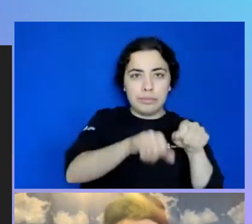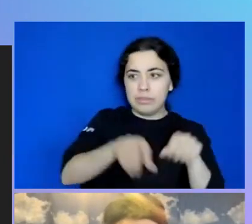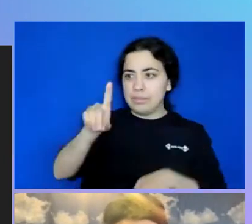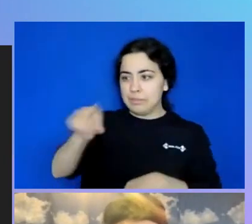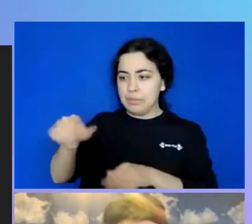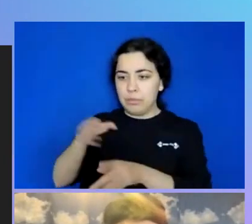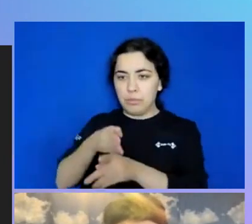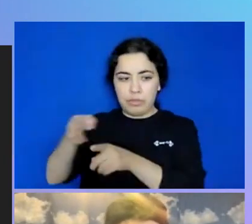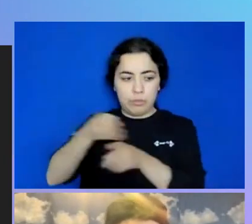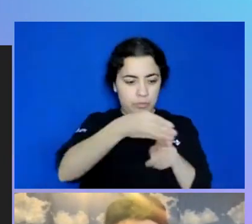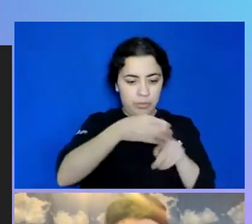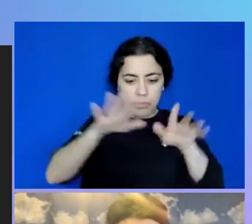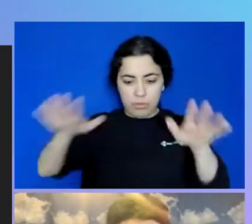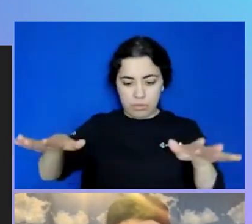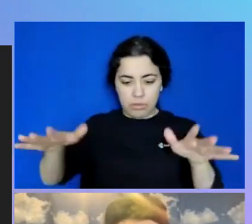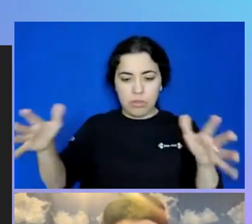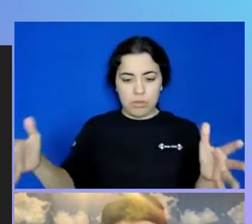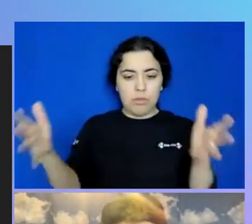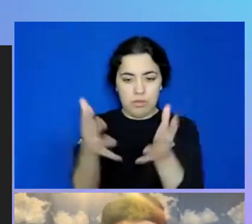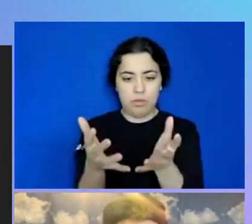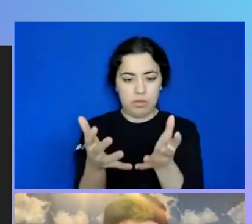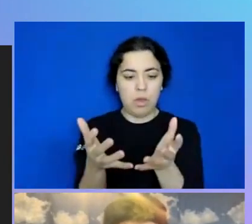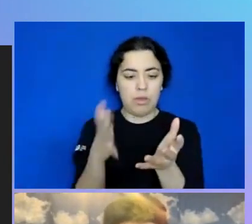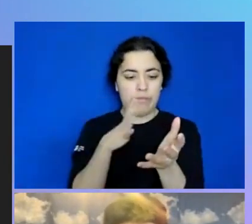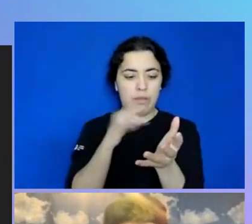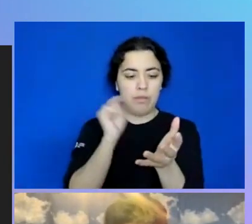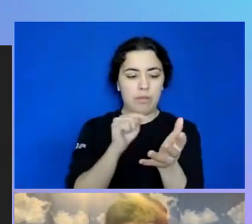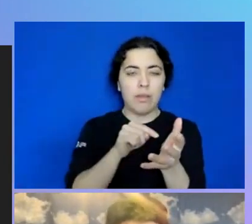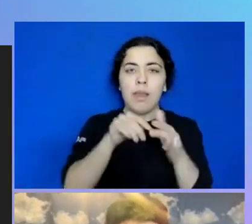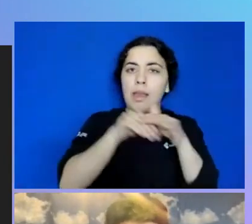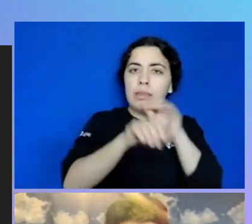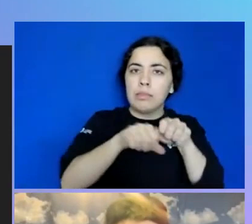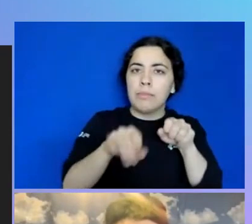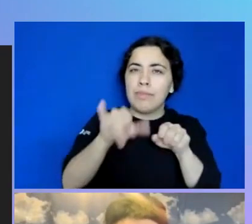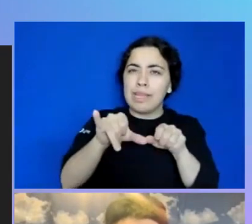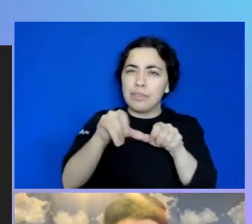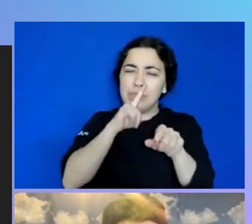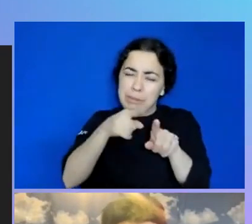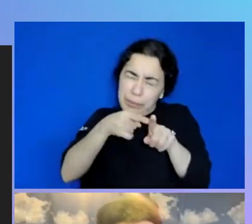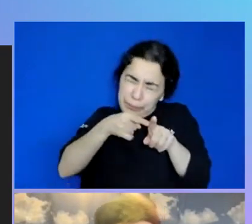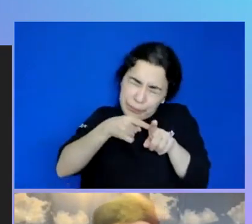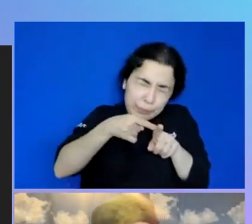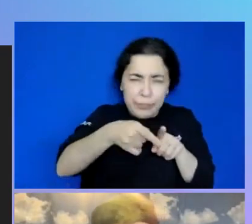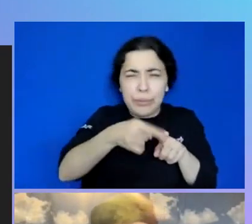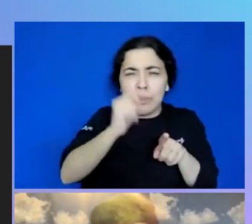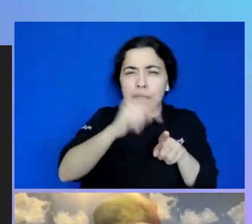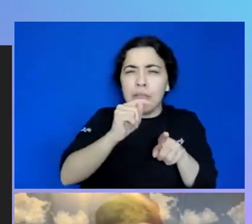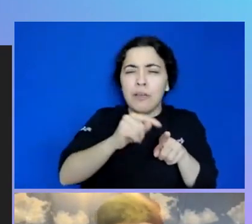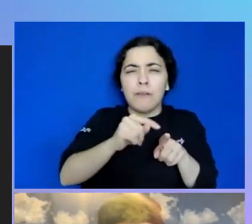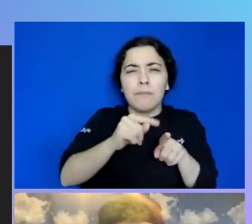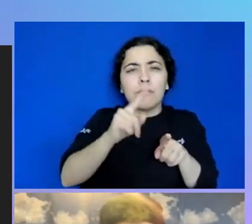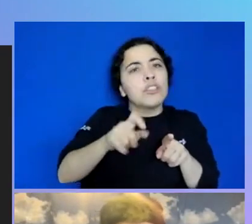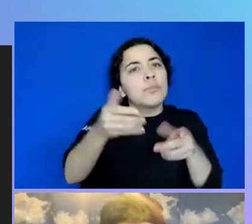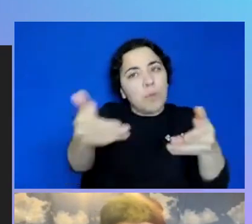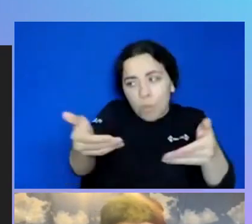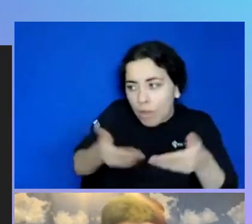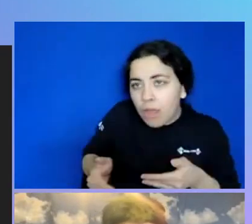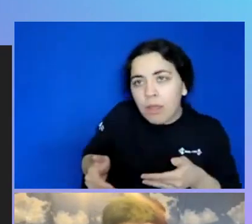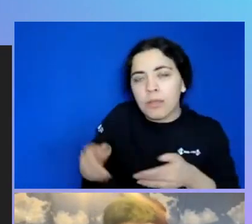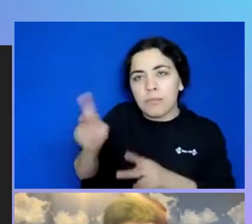accessibility is such a niche area that I really feel like should be welcoming to people